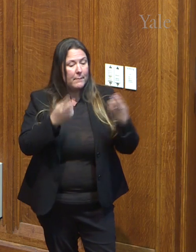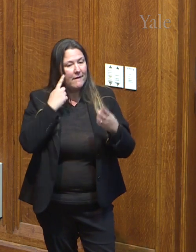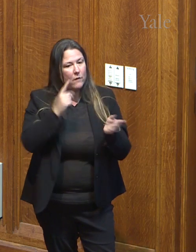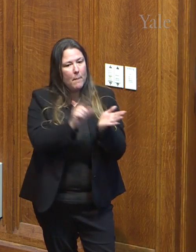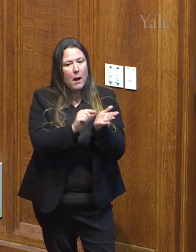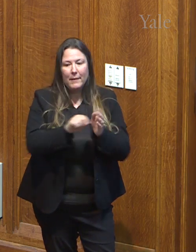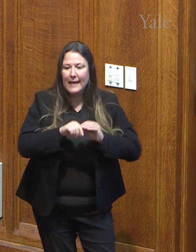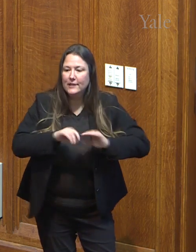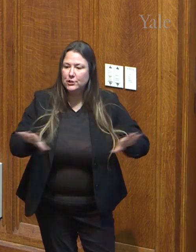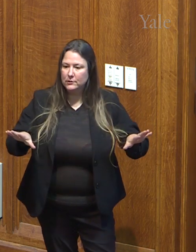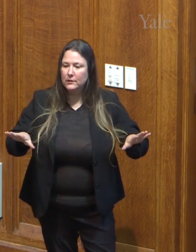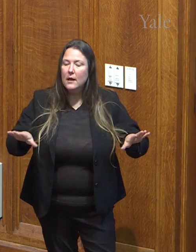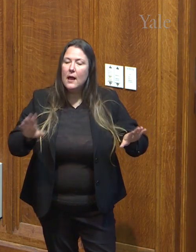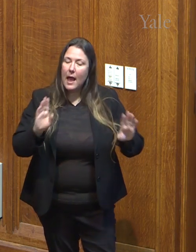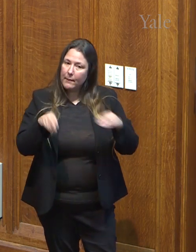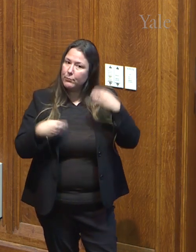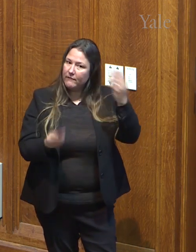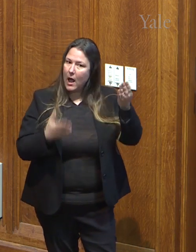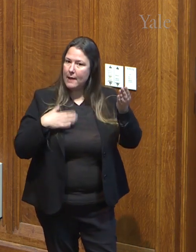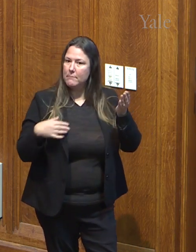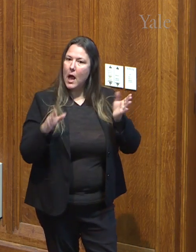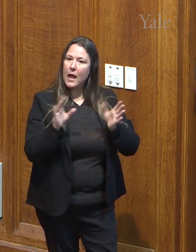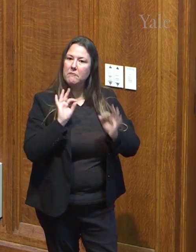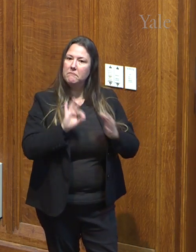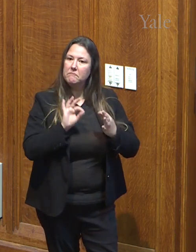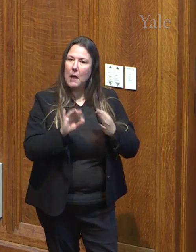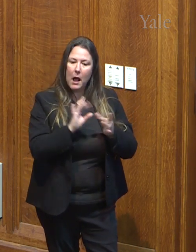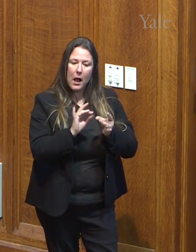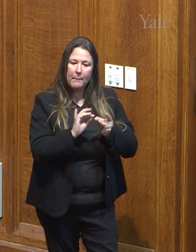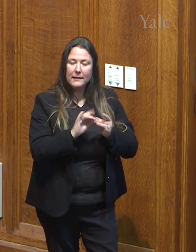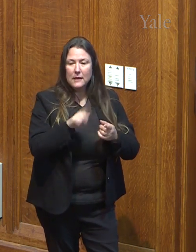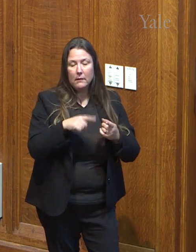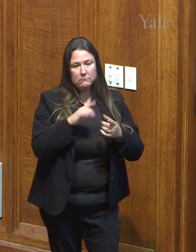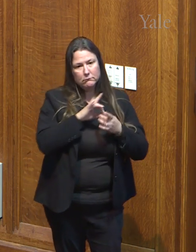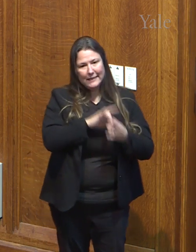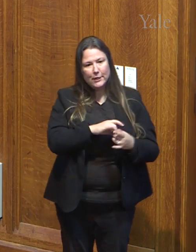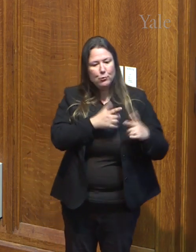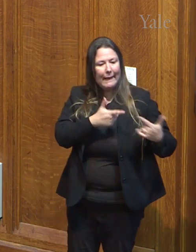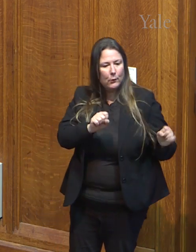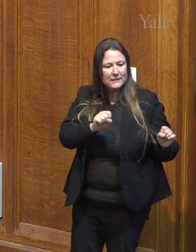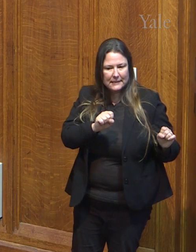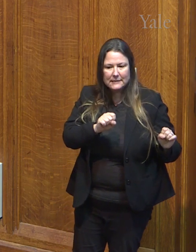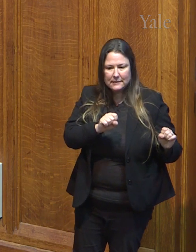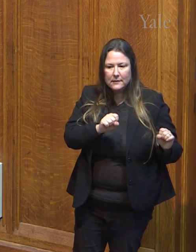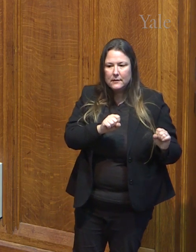and to provide some comments, especially on the linguistic aspects. As I've said, Gerry isn't a linguist